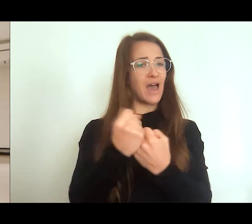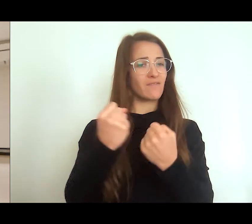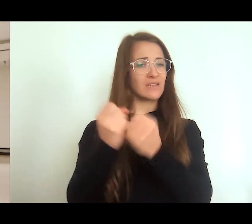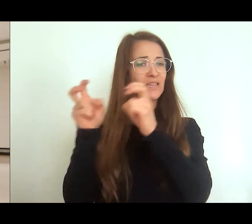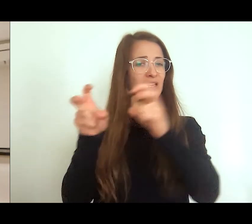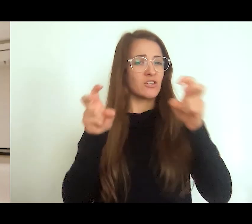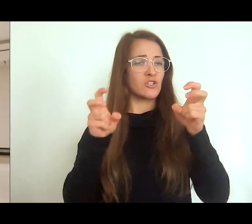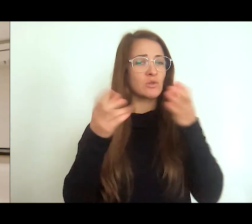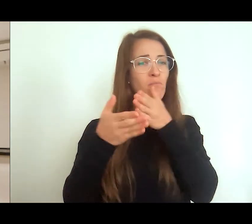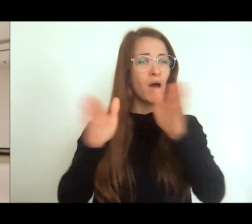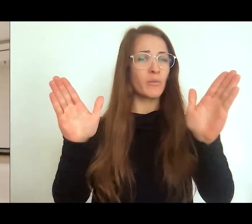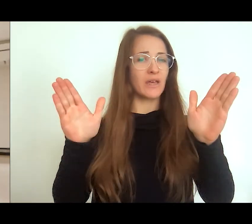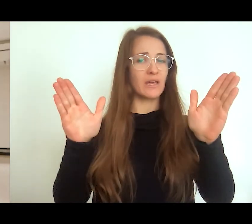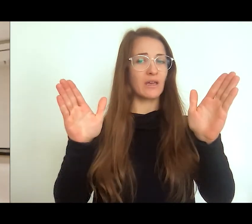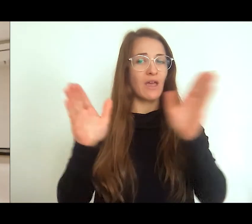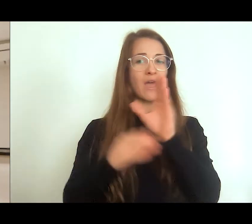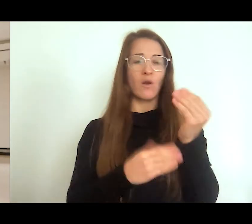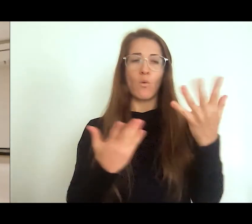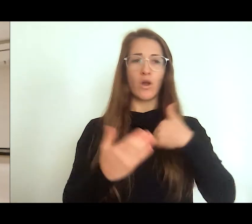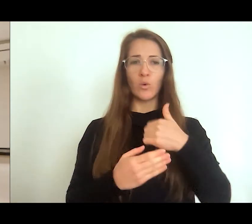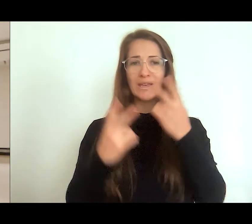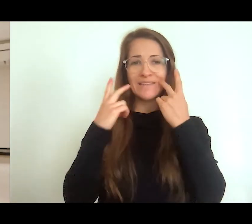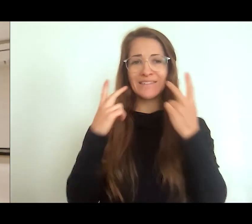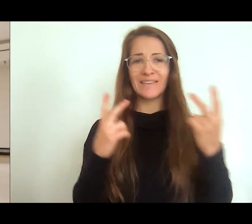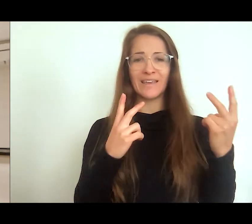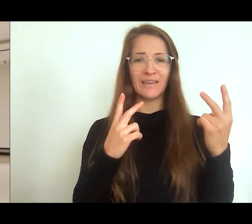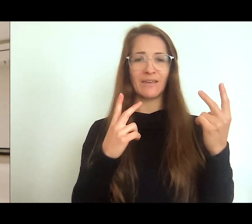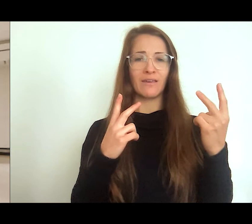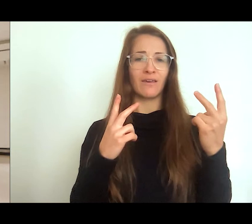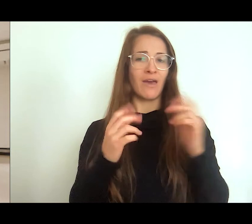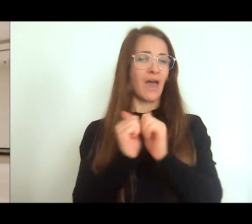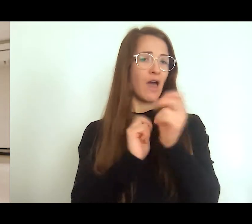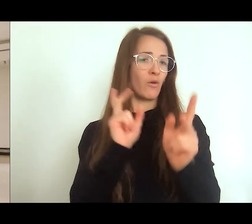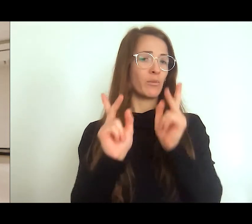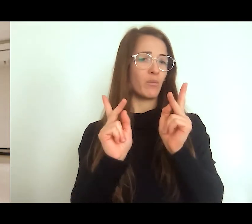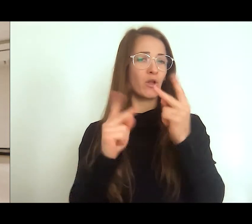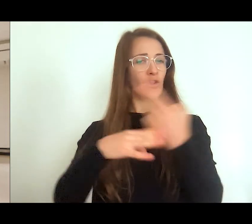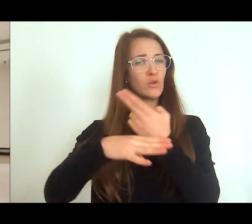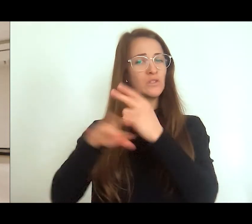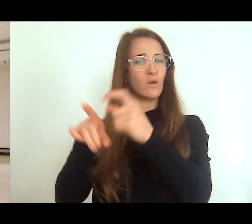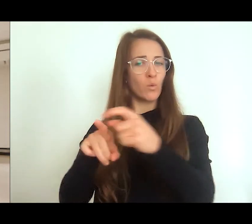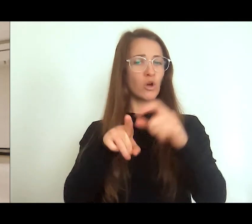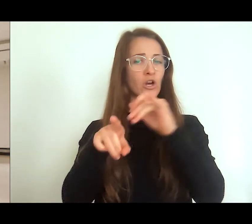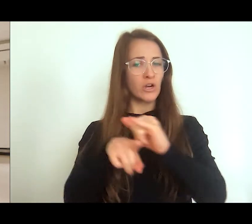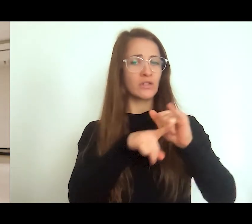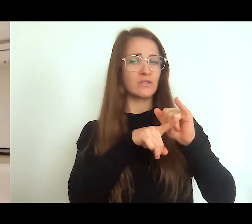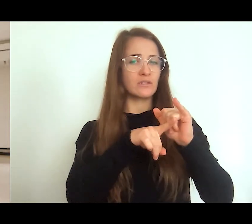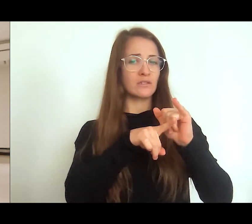WE ARE BRINGING ADVOCACY ISSUES TO THE PUBLIC AND WHAT ARE WE SEEING IN HOW PEOPLE ARE USING